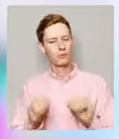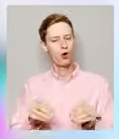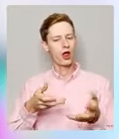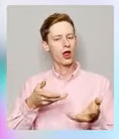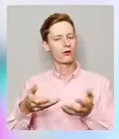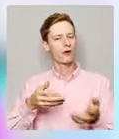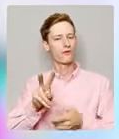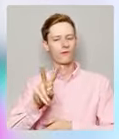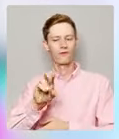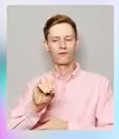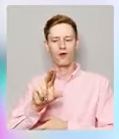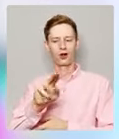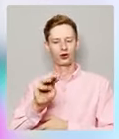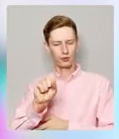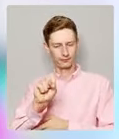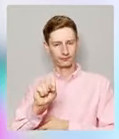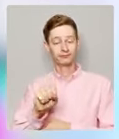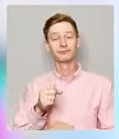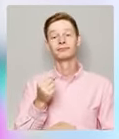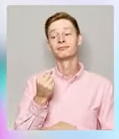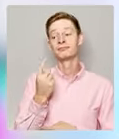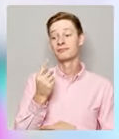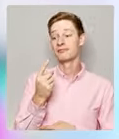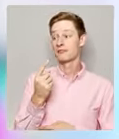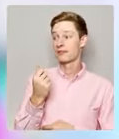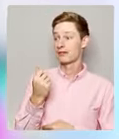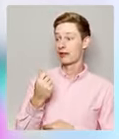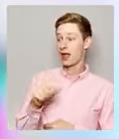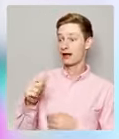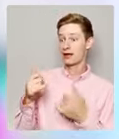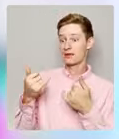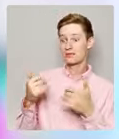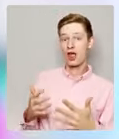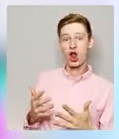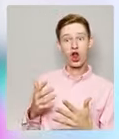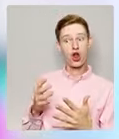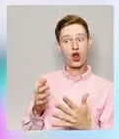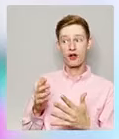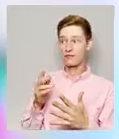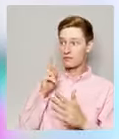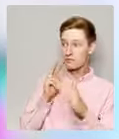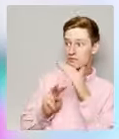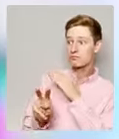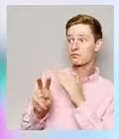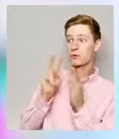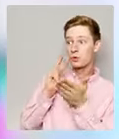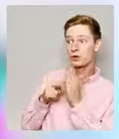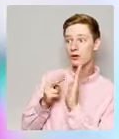and make sure to lay out interactive volumes accordingly. Now, no attempt at predicting player intent will ever be perfect but with testing and tuning,